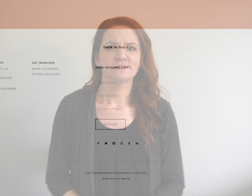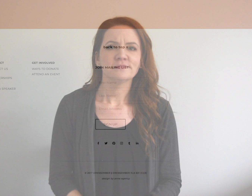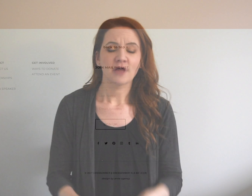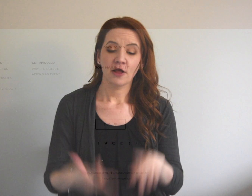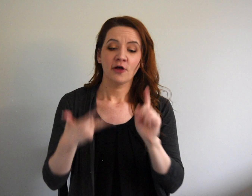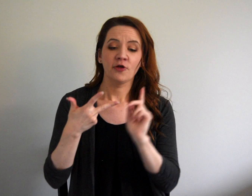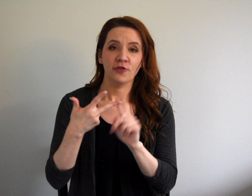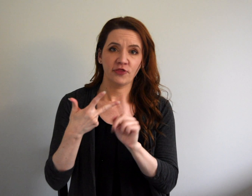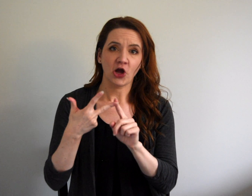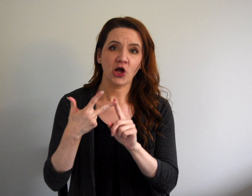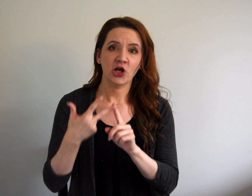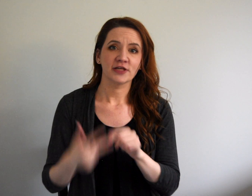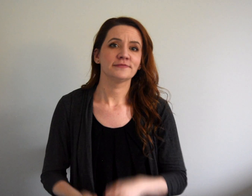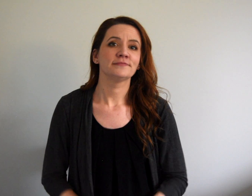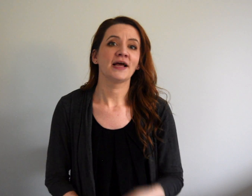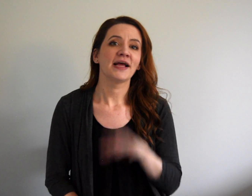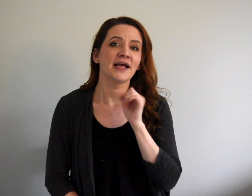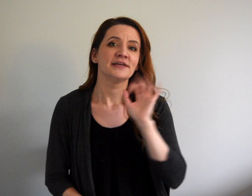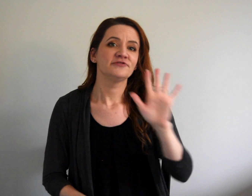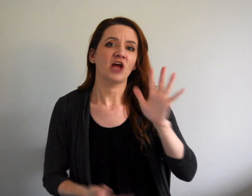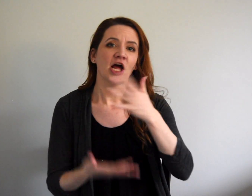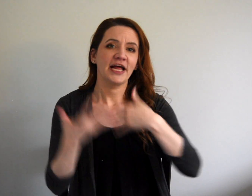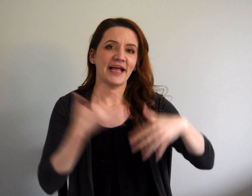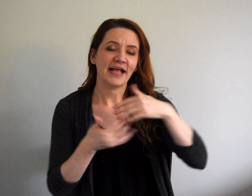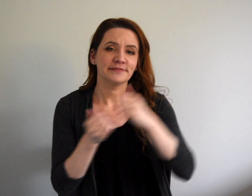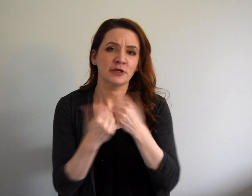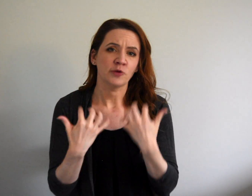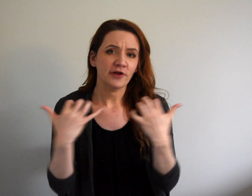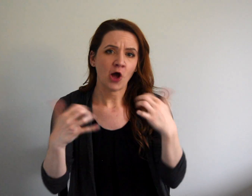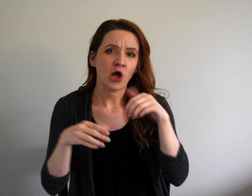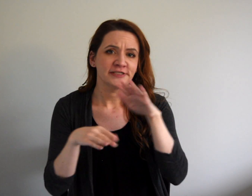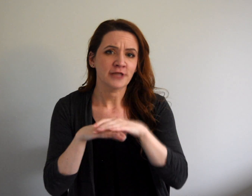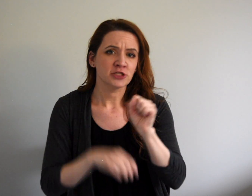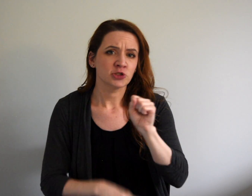The third way is their engagement with the audience on social media, for example,